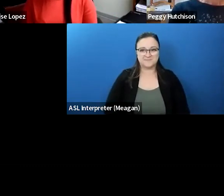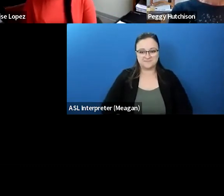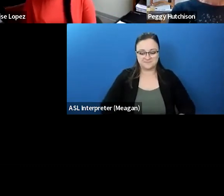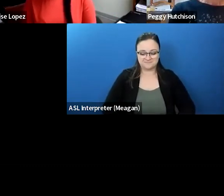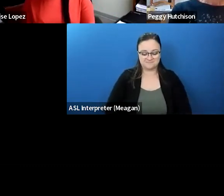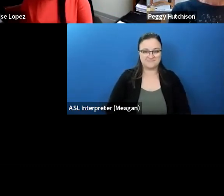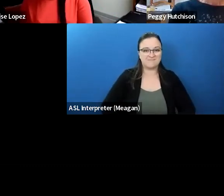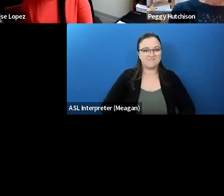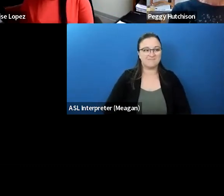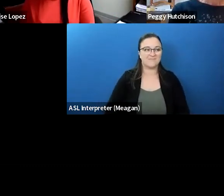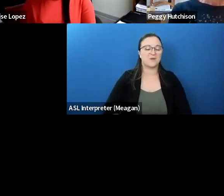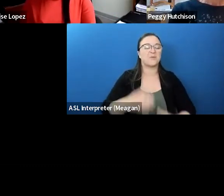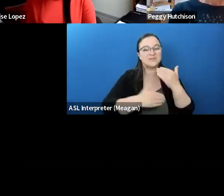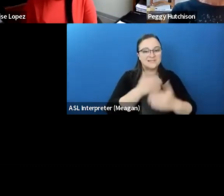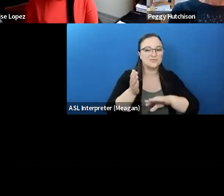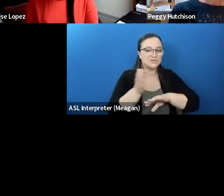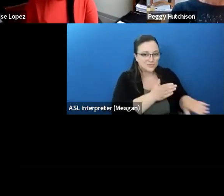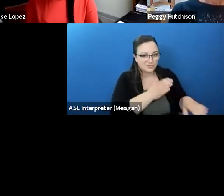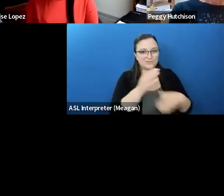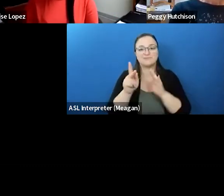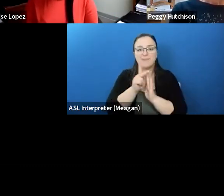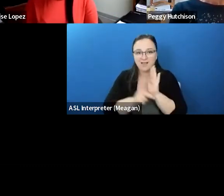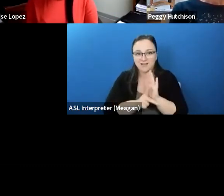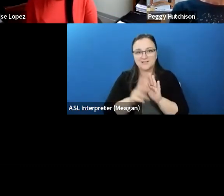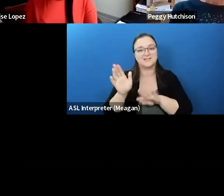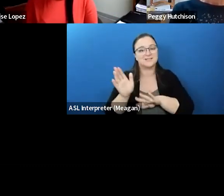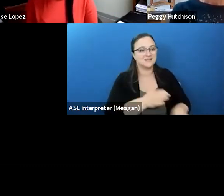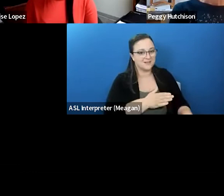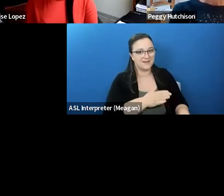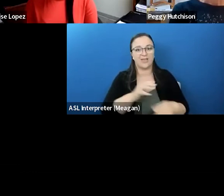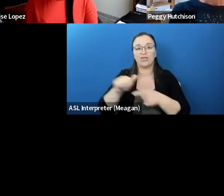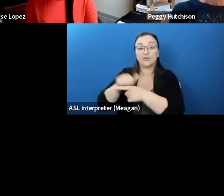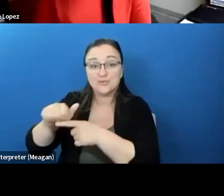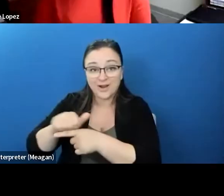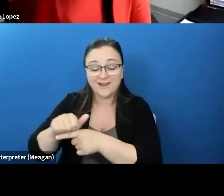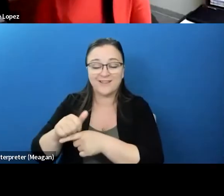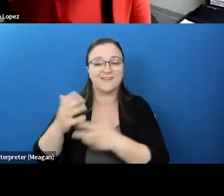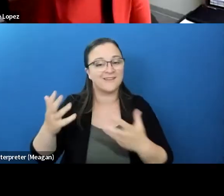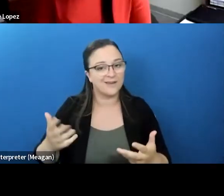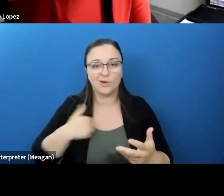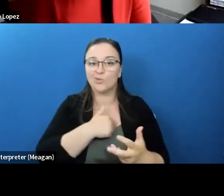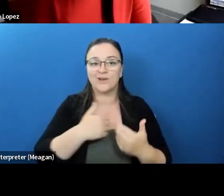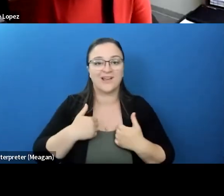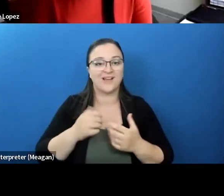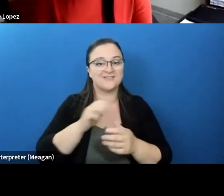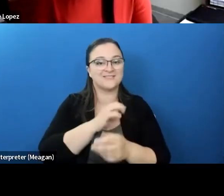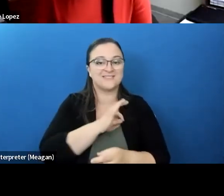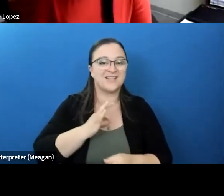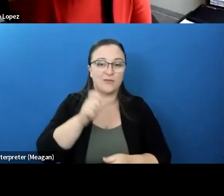Other than procedures, other than policies, the training part we had staff that were with us already that knew